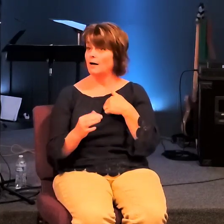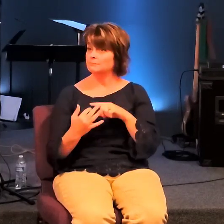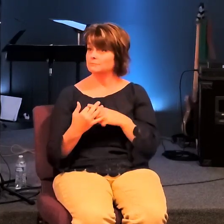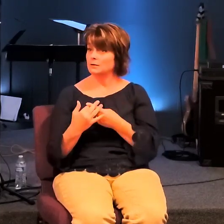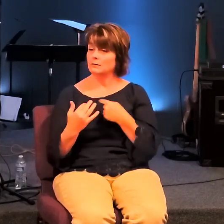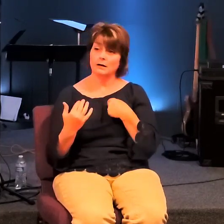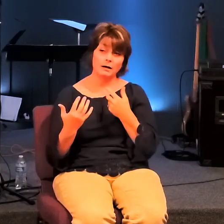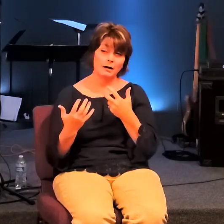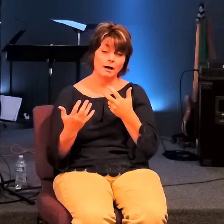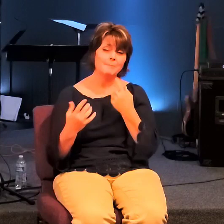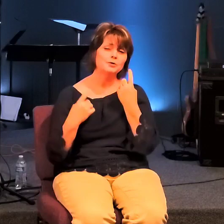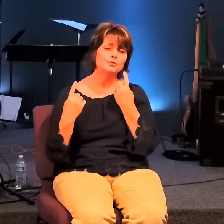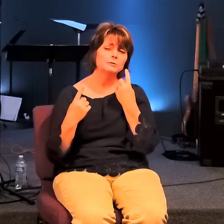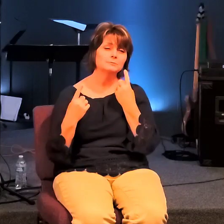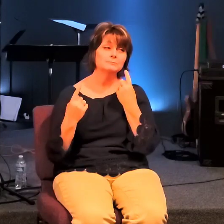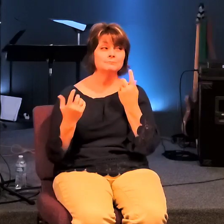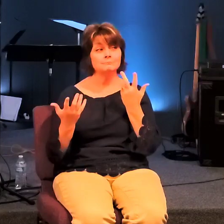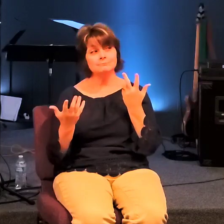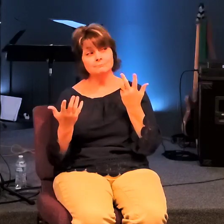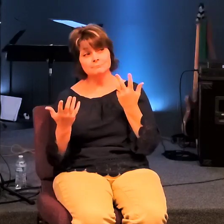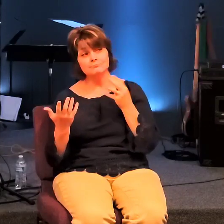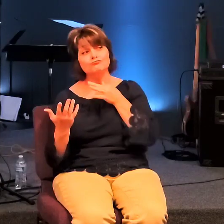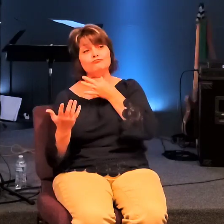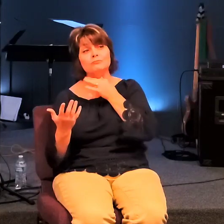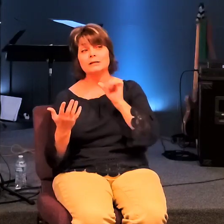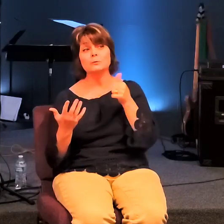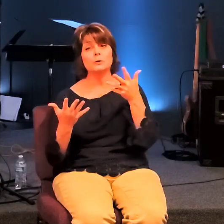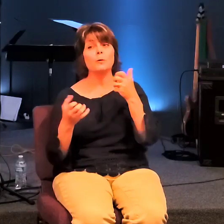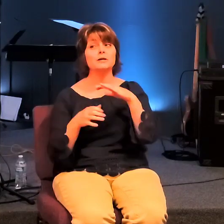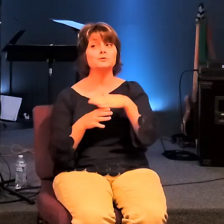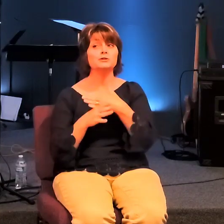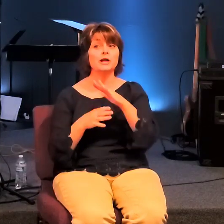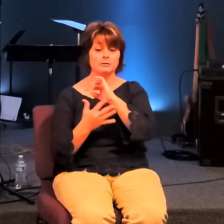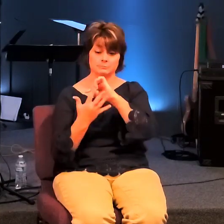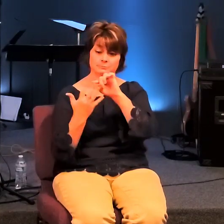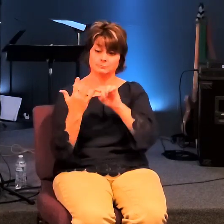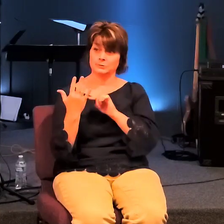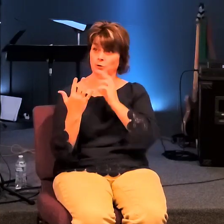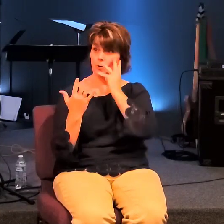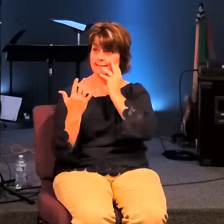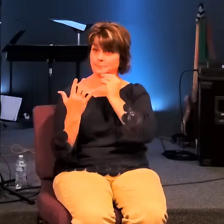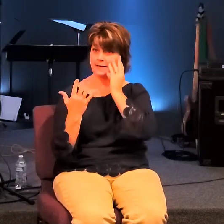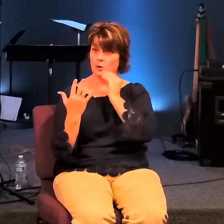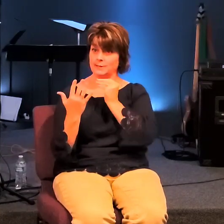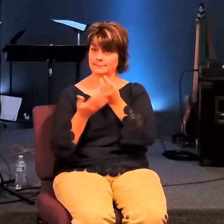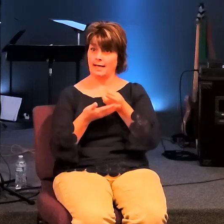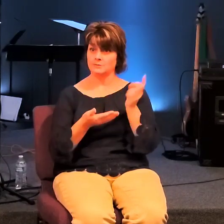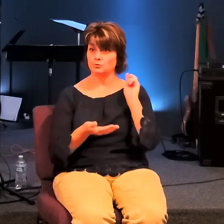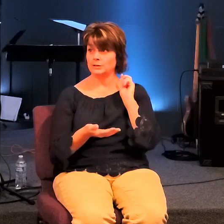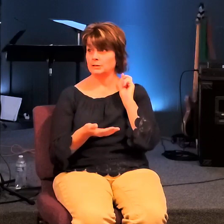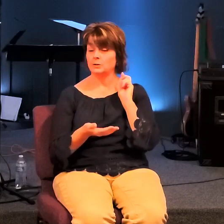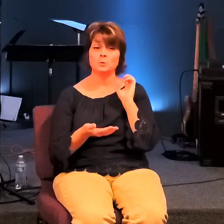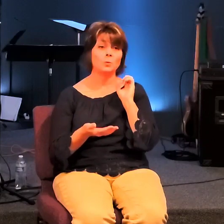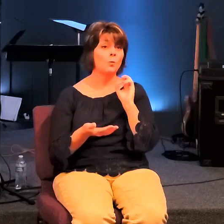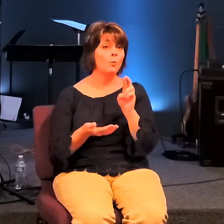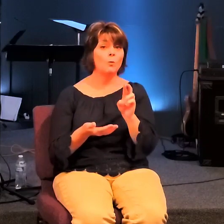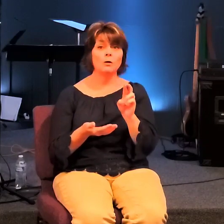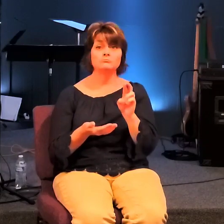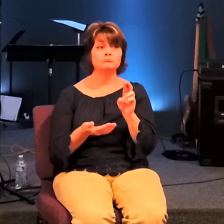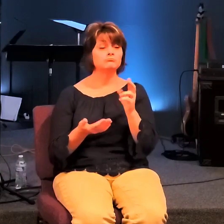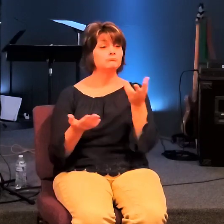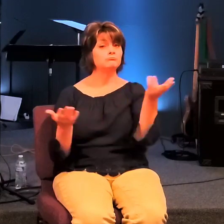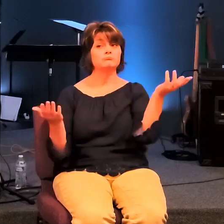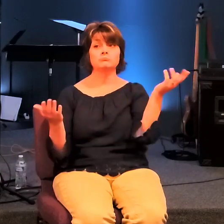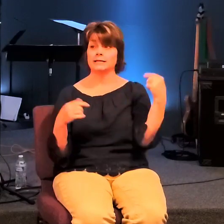if anyone would like to share your experience may be for this past week or since we started